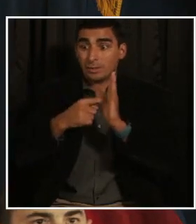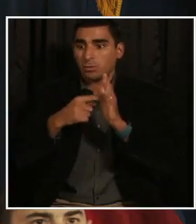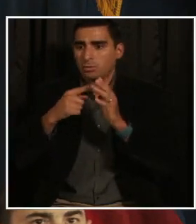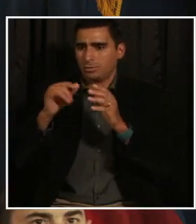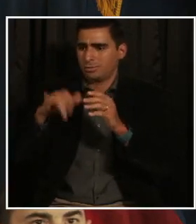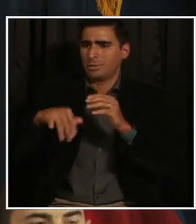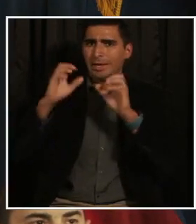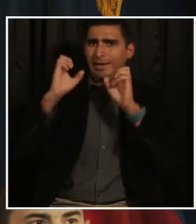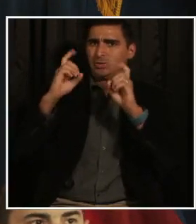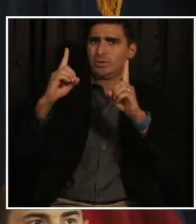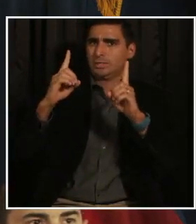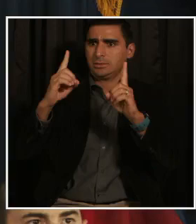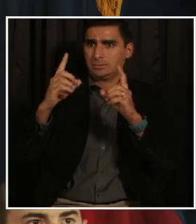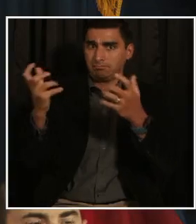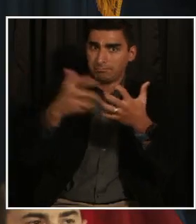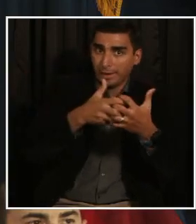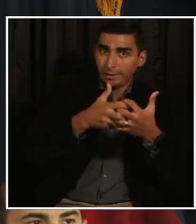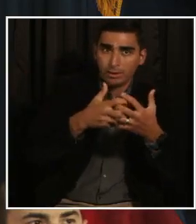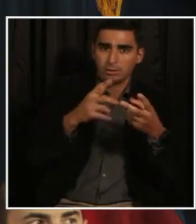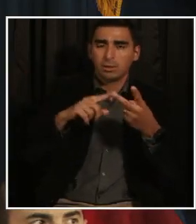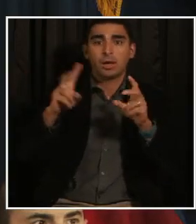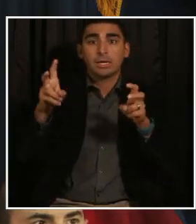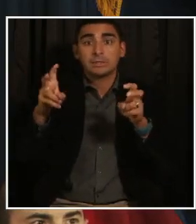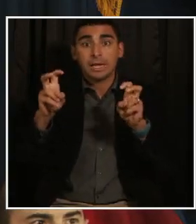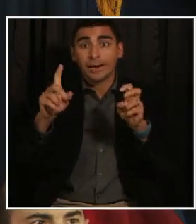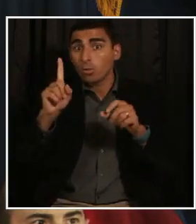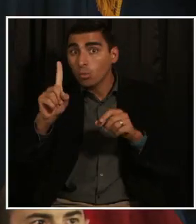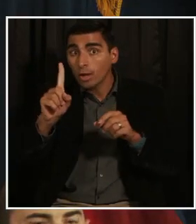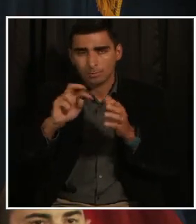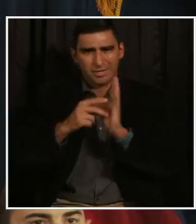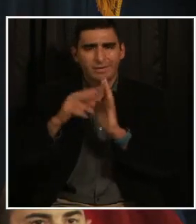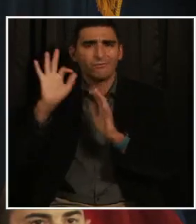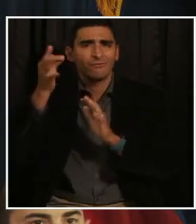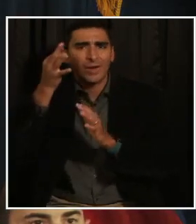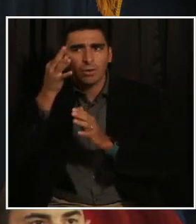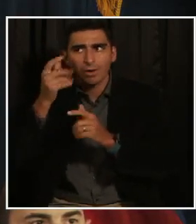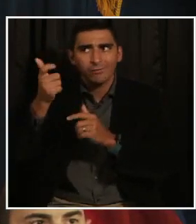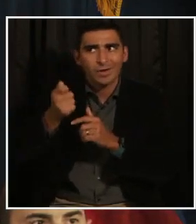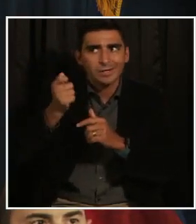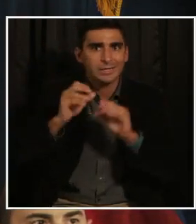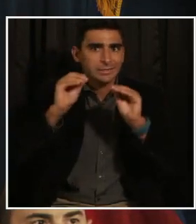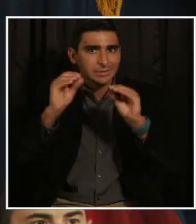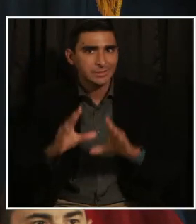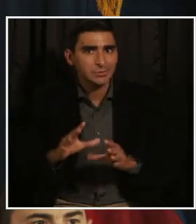head start does it apply to title one which are federally funded uh teachers in schools we don't